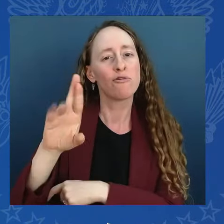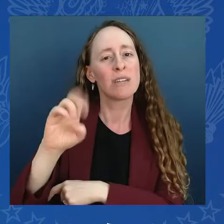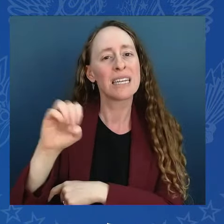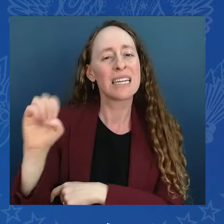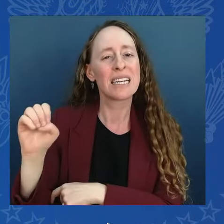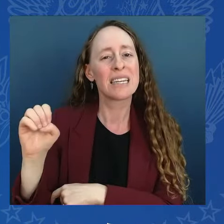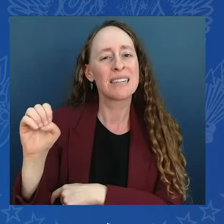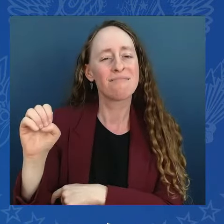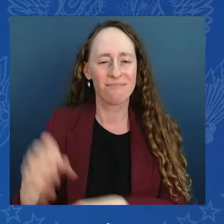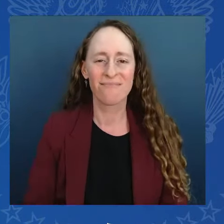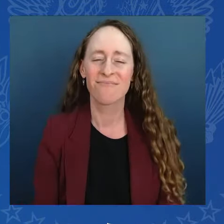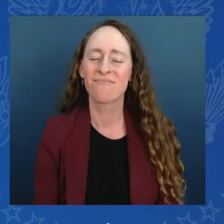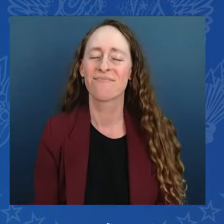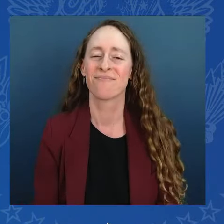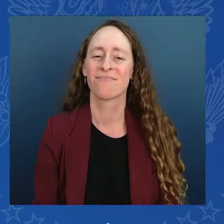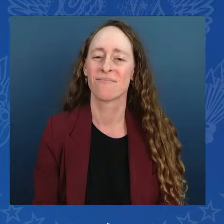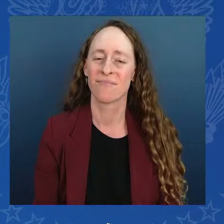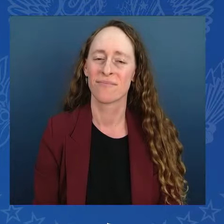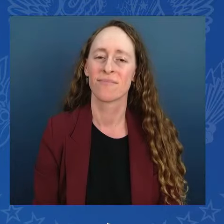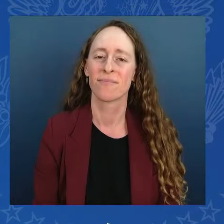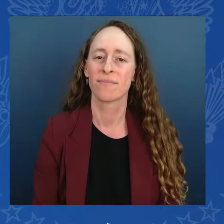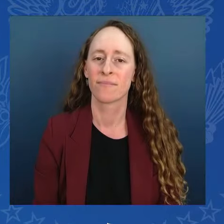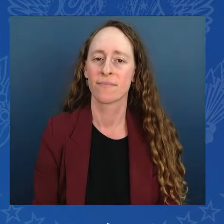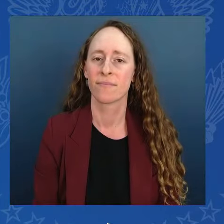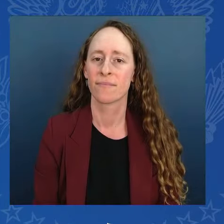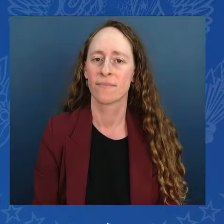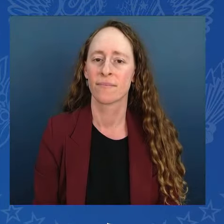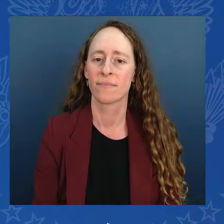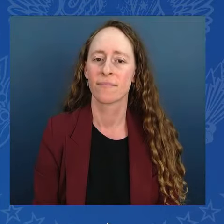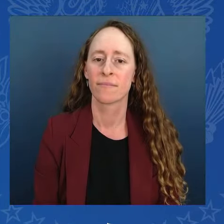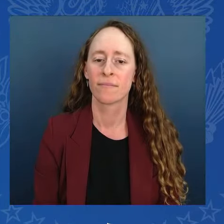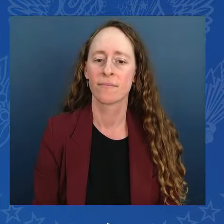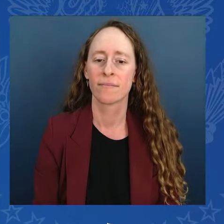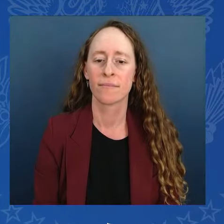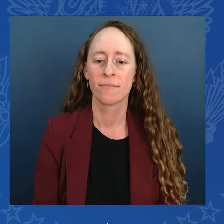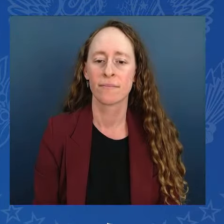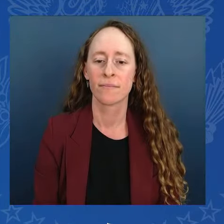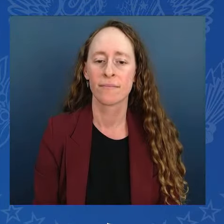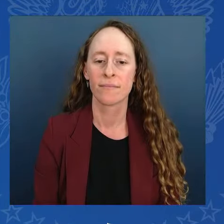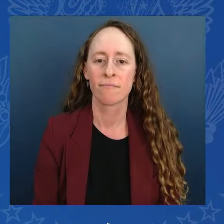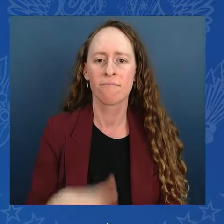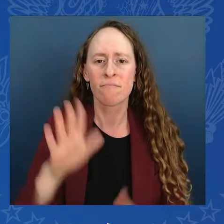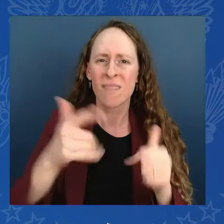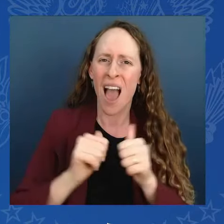How? Because of what I call In- our Investing in America agenda.